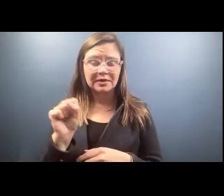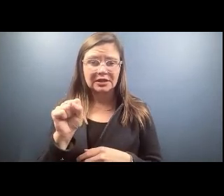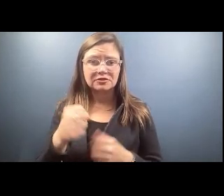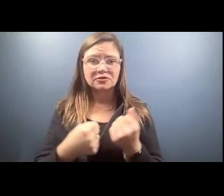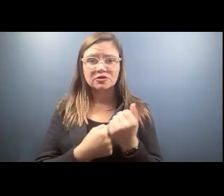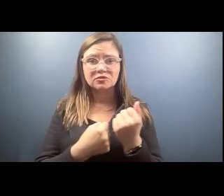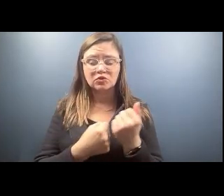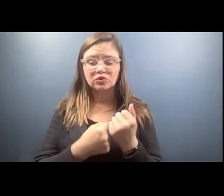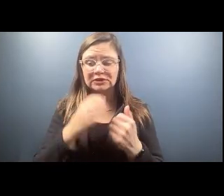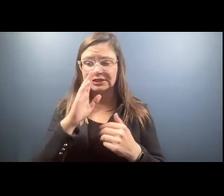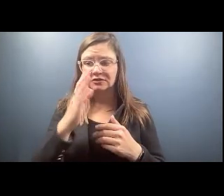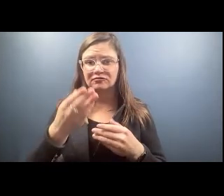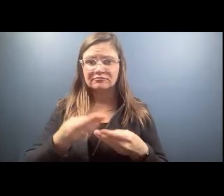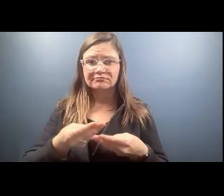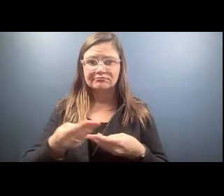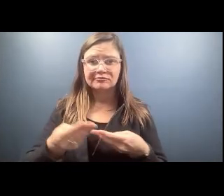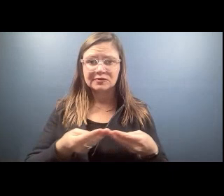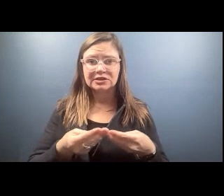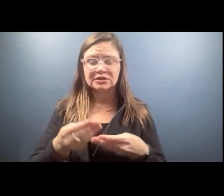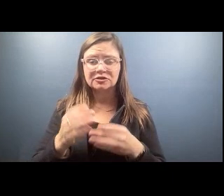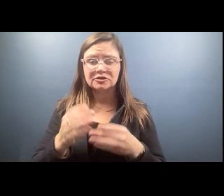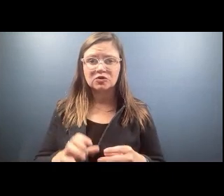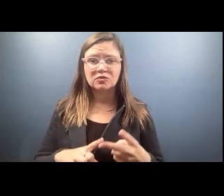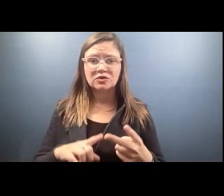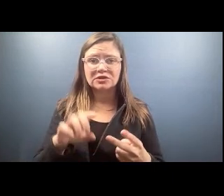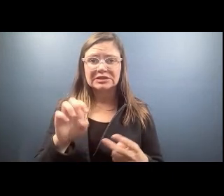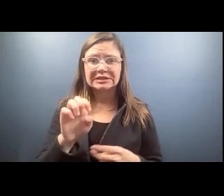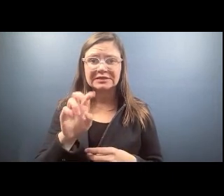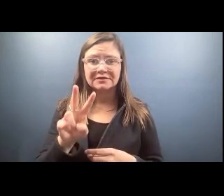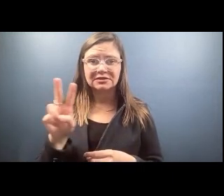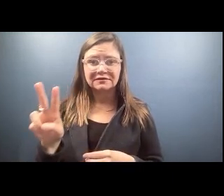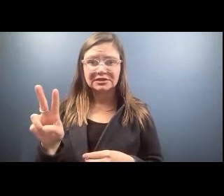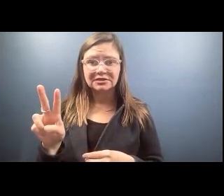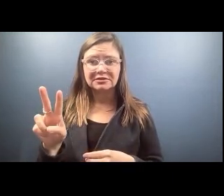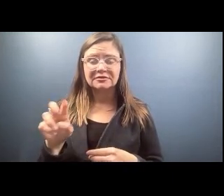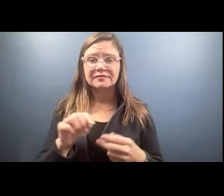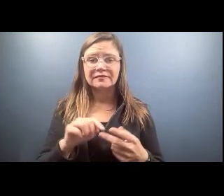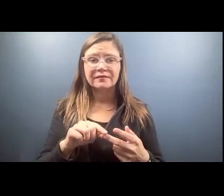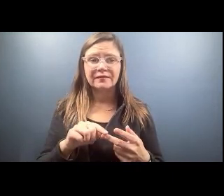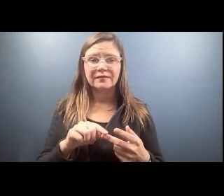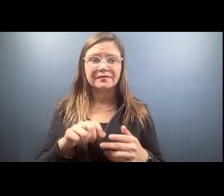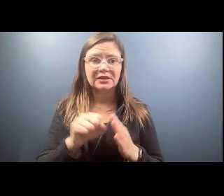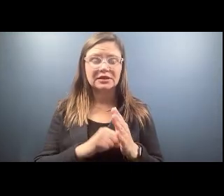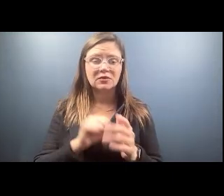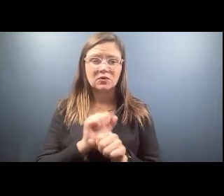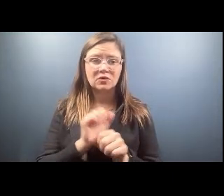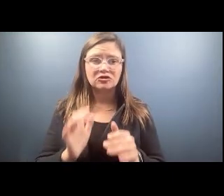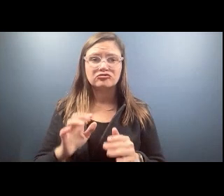directing consumers, electronic visit verification or EVV vendors, state worker registries if those exist,